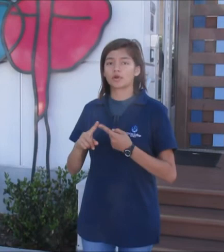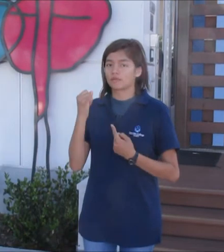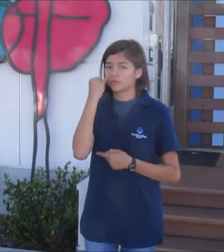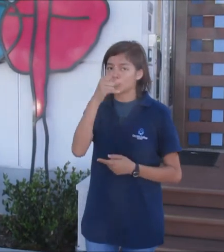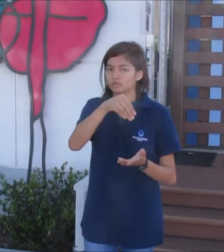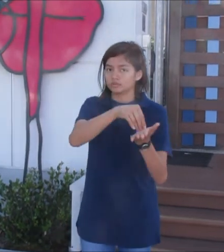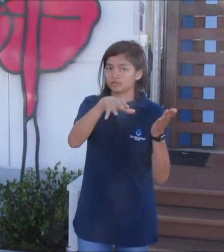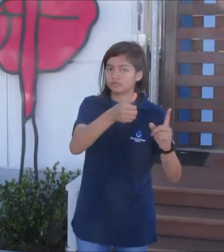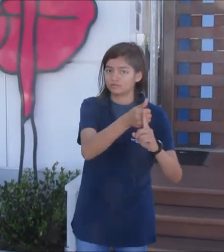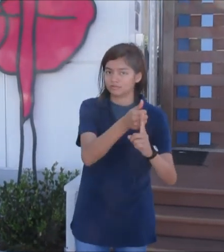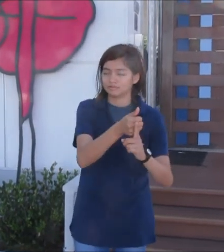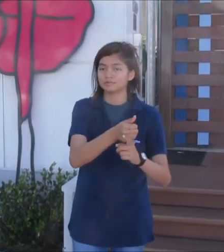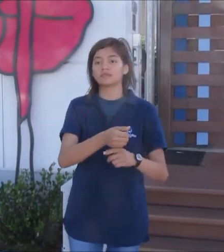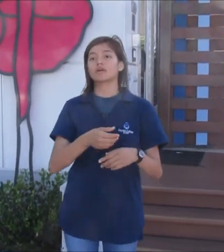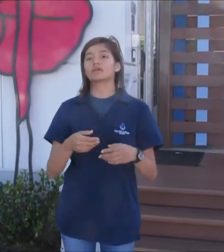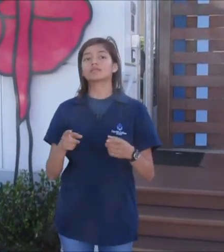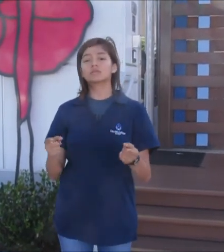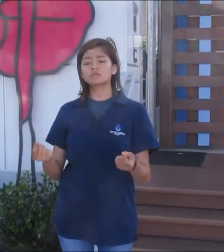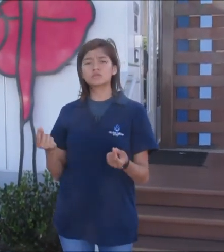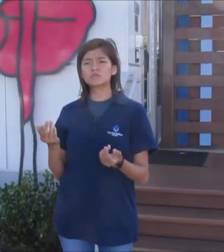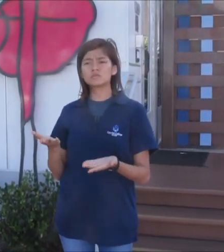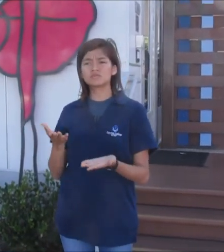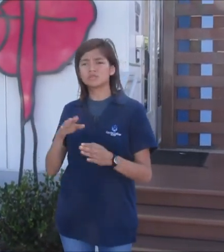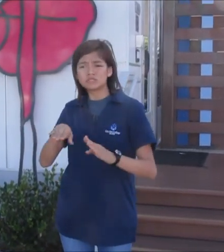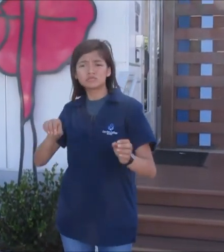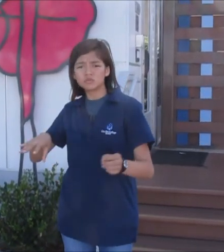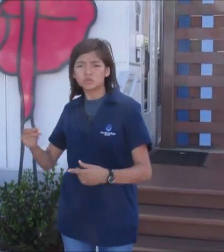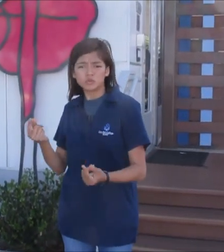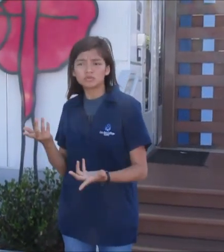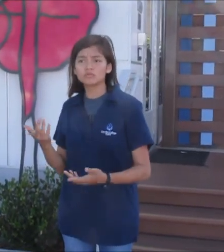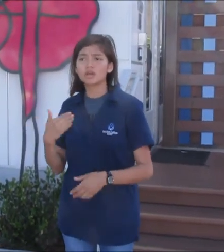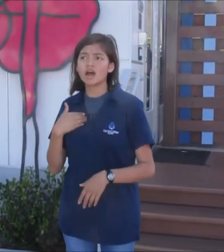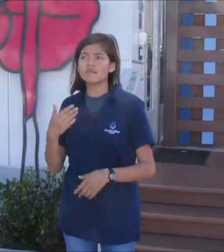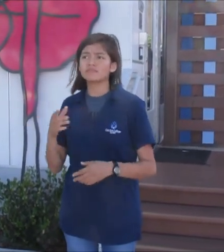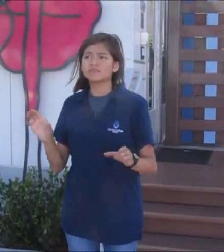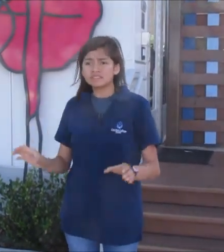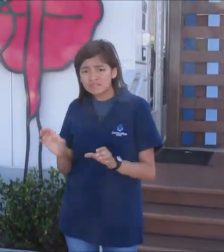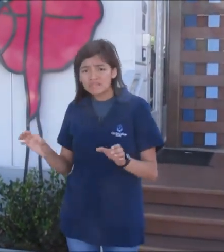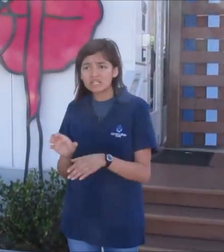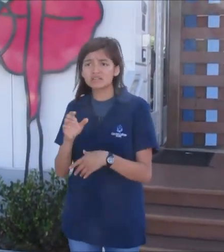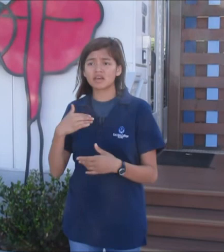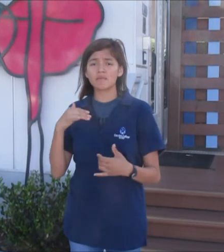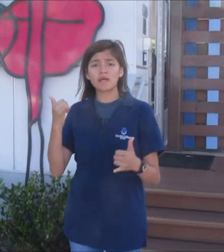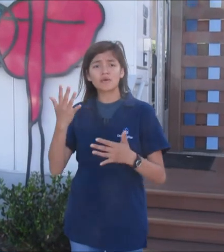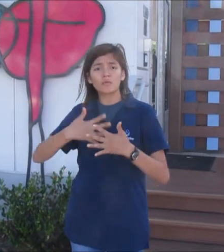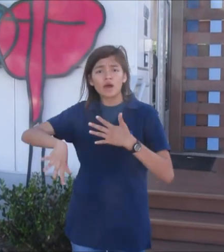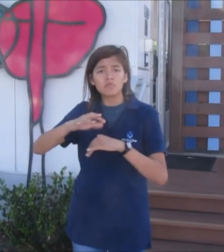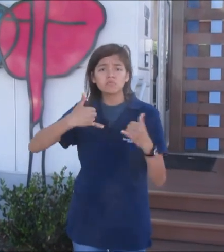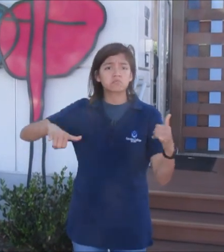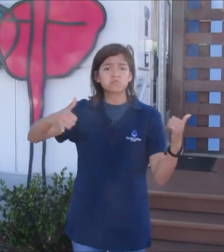But you have to be a (current) student. What can Child Development do for kids here? They have different activities and a playground for kids to play.